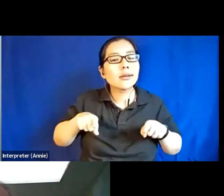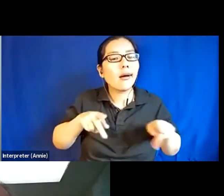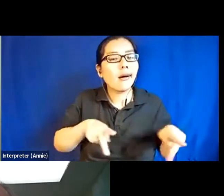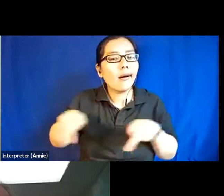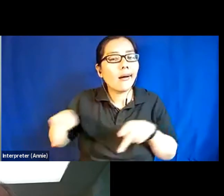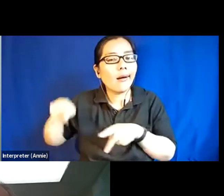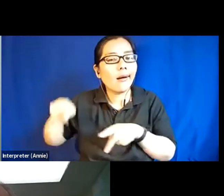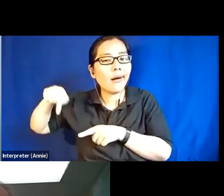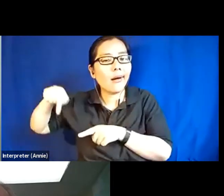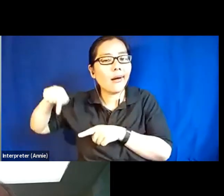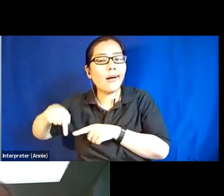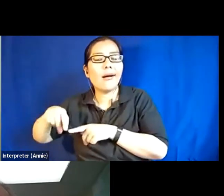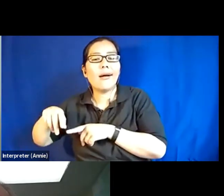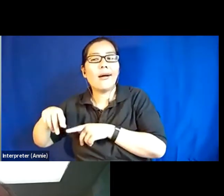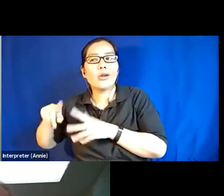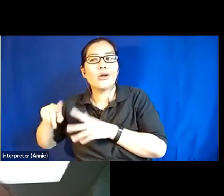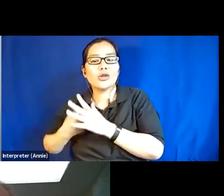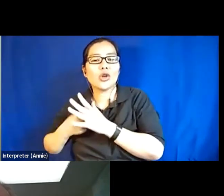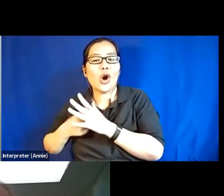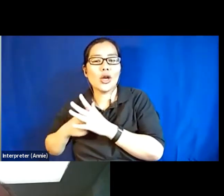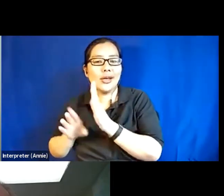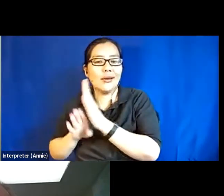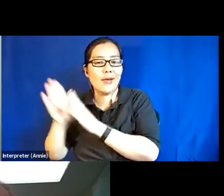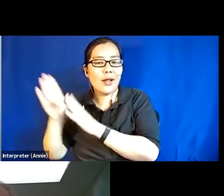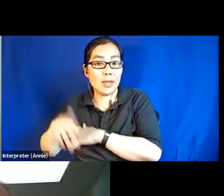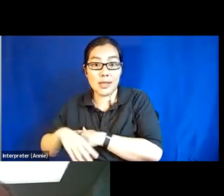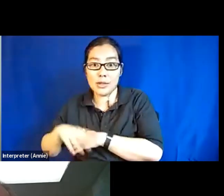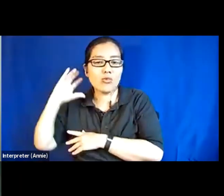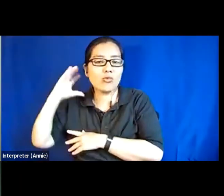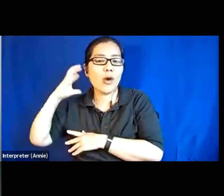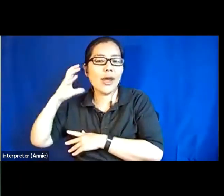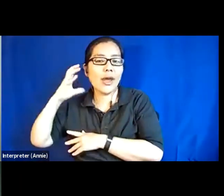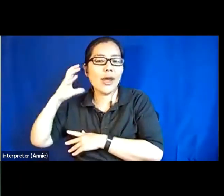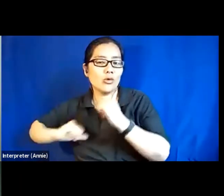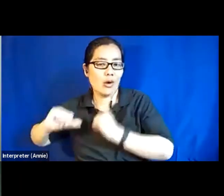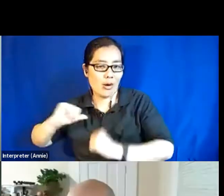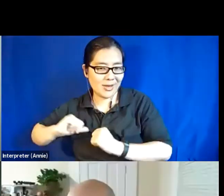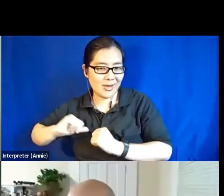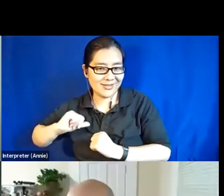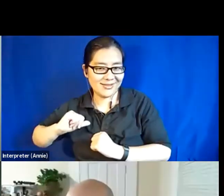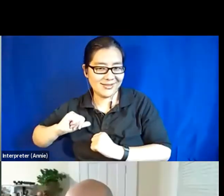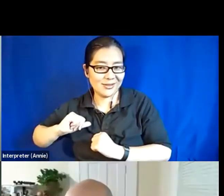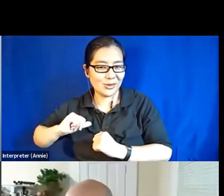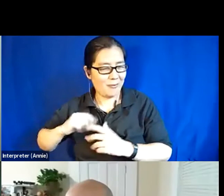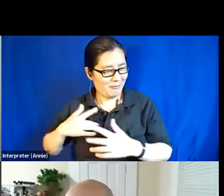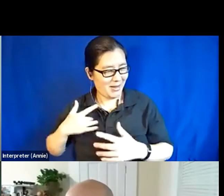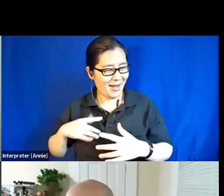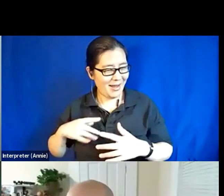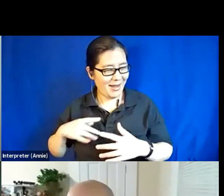drama. I think radio drama and comics really grew up together. I would call radio